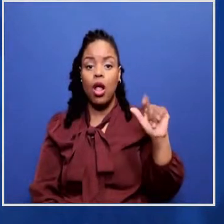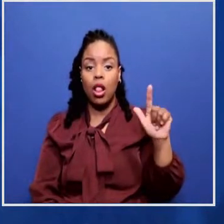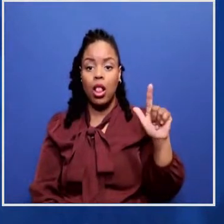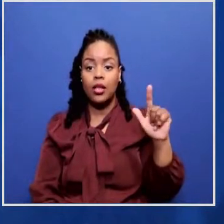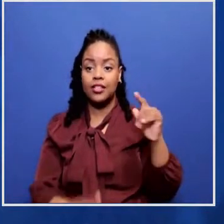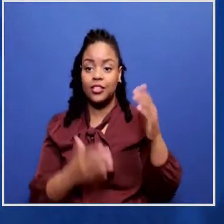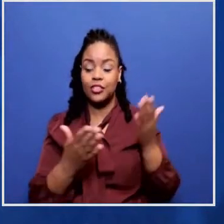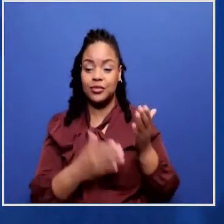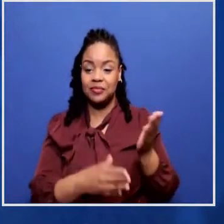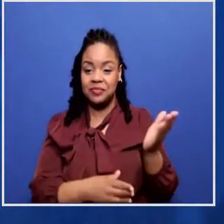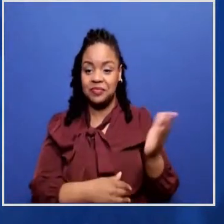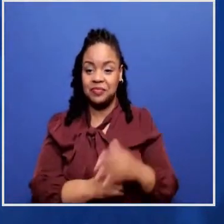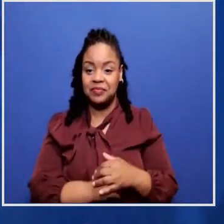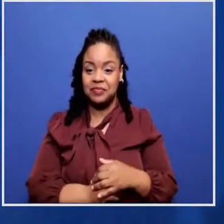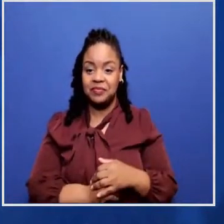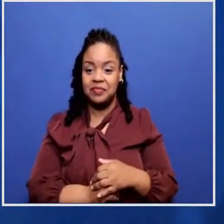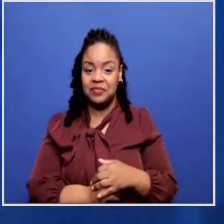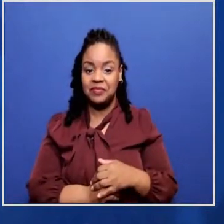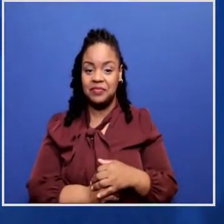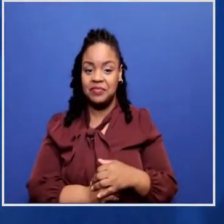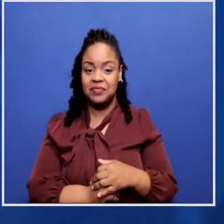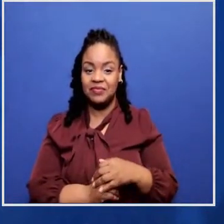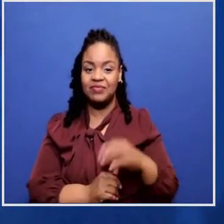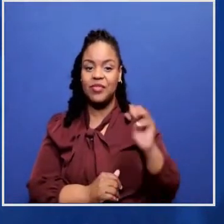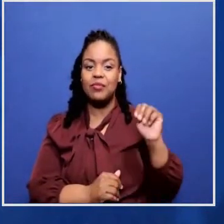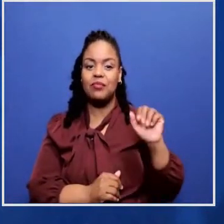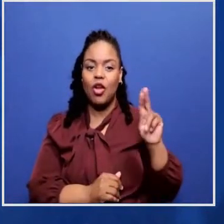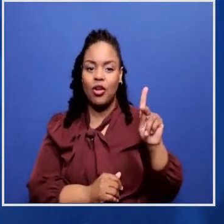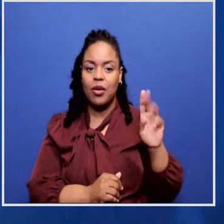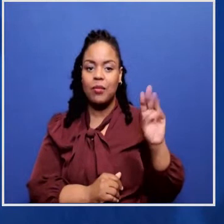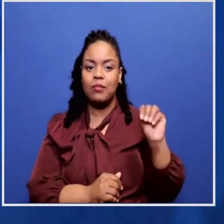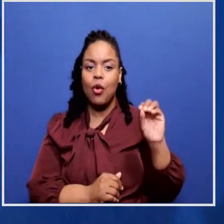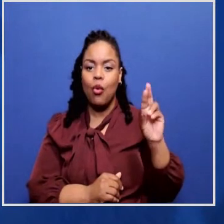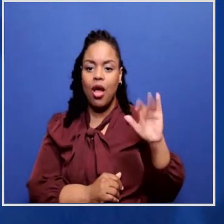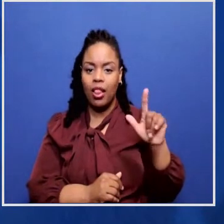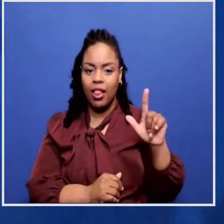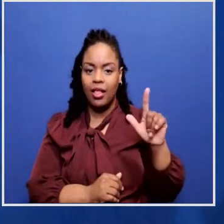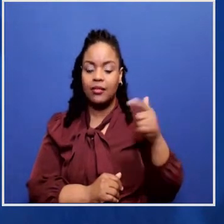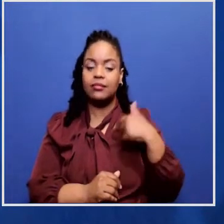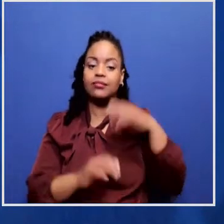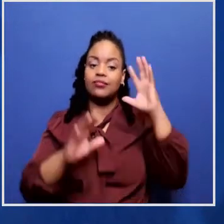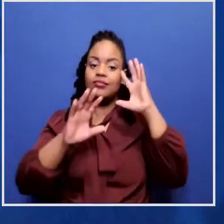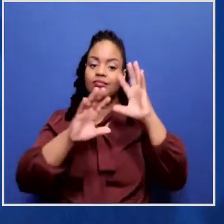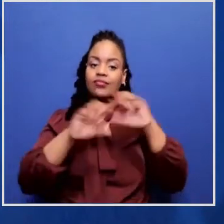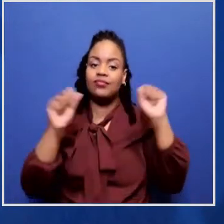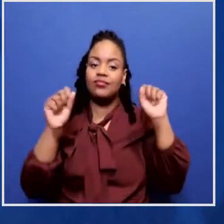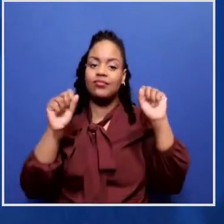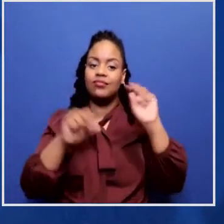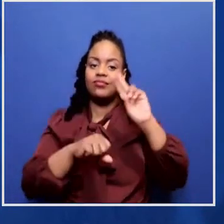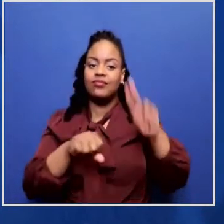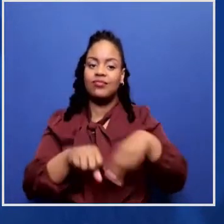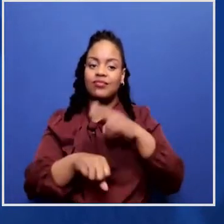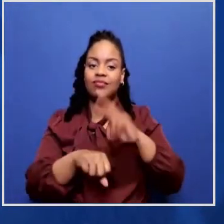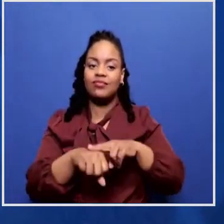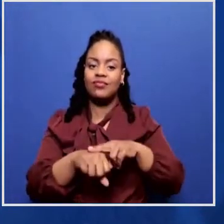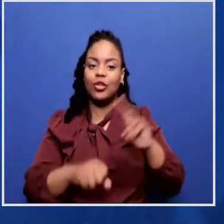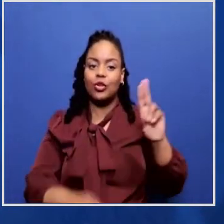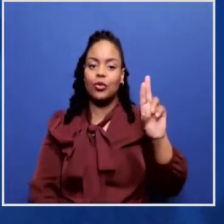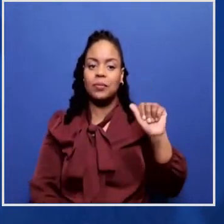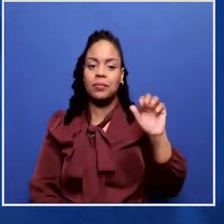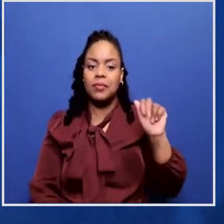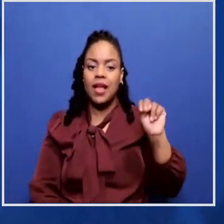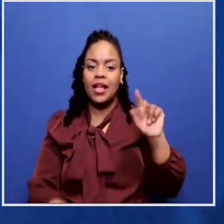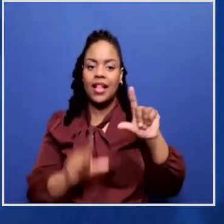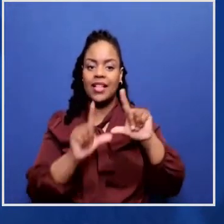OFFICER.